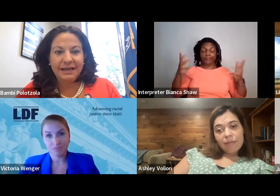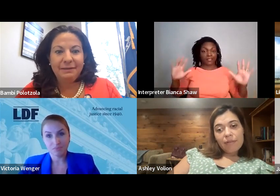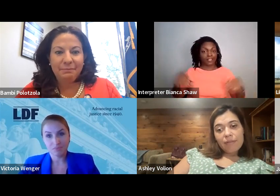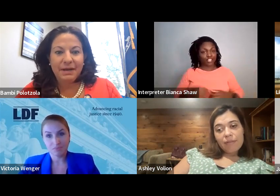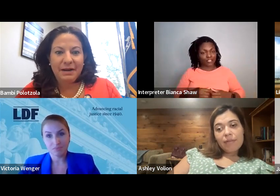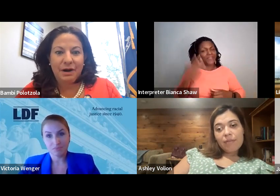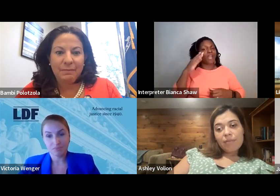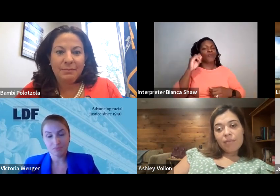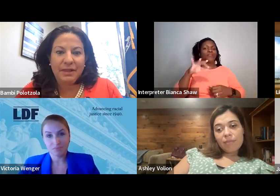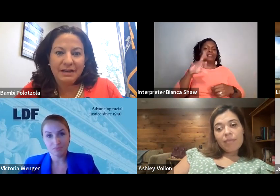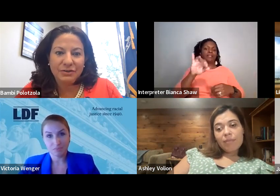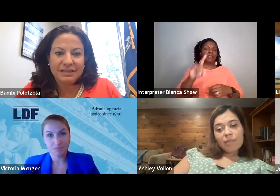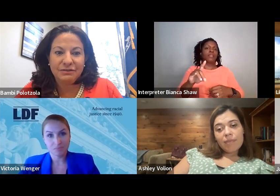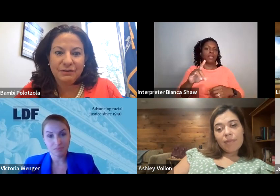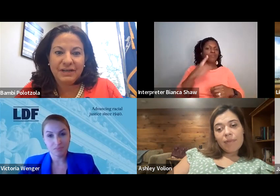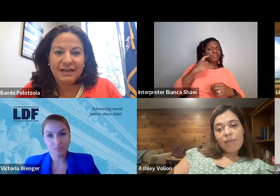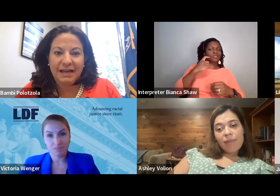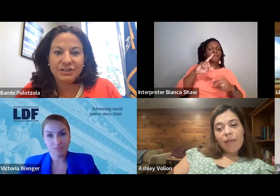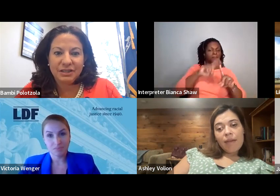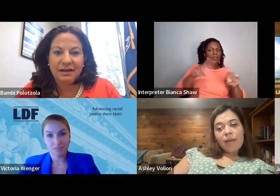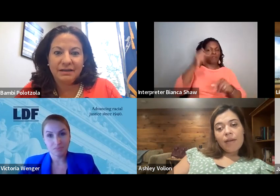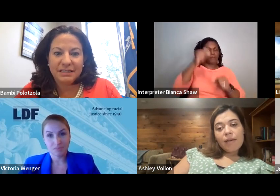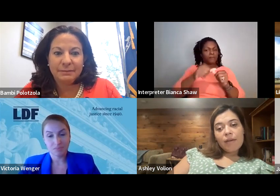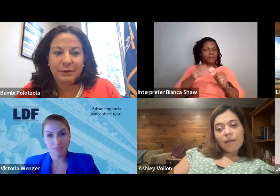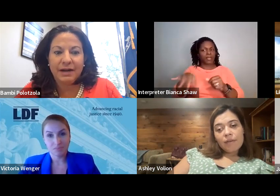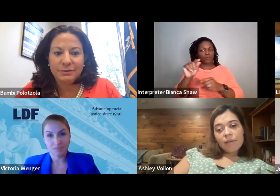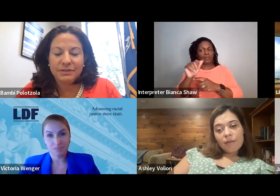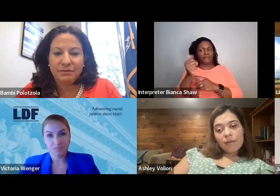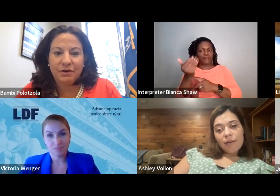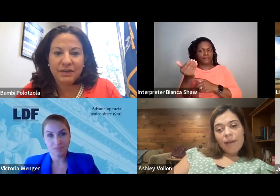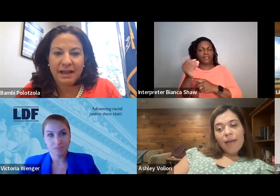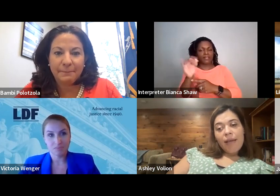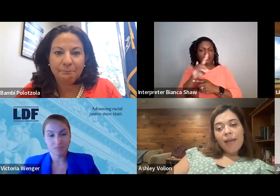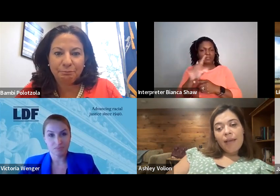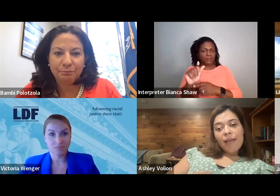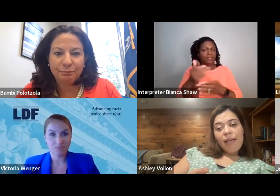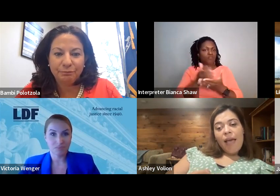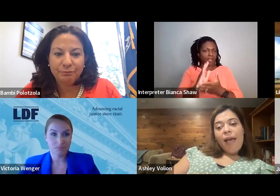Recently, but on. I remember in that 2,015 election, that on disability rights was involved in that.